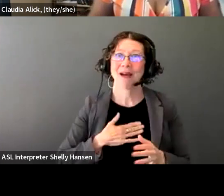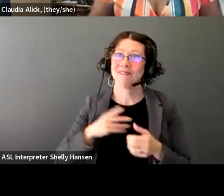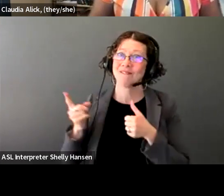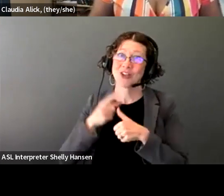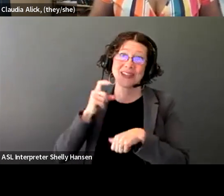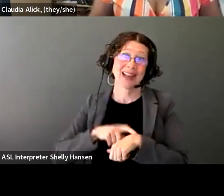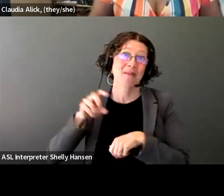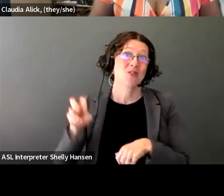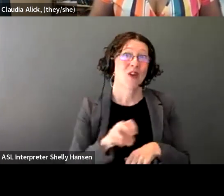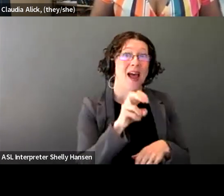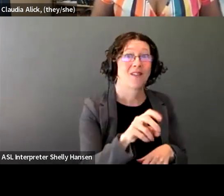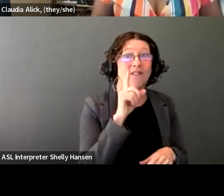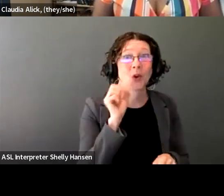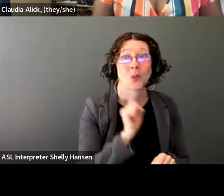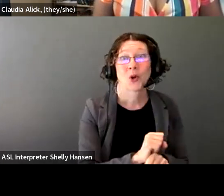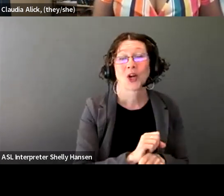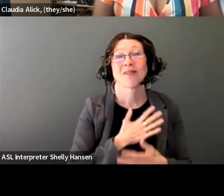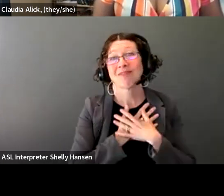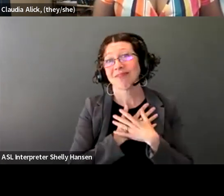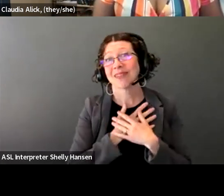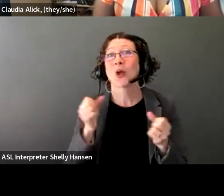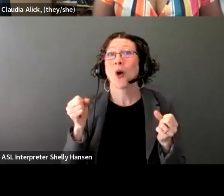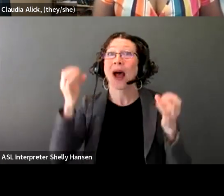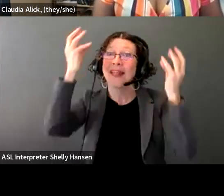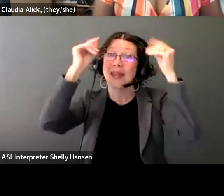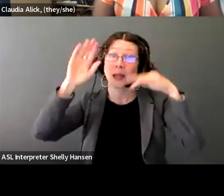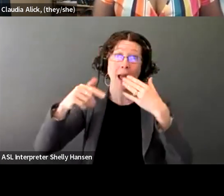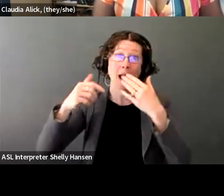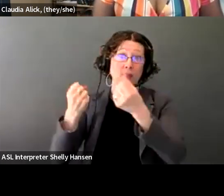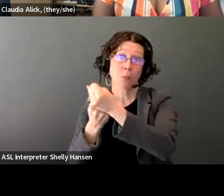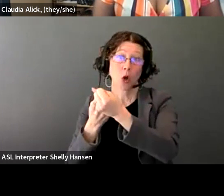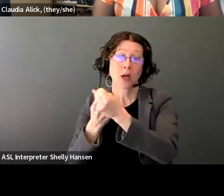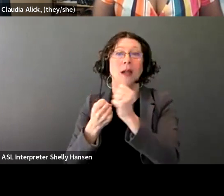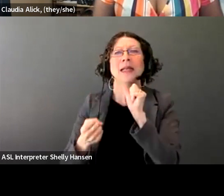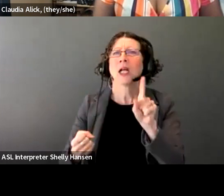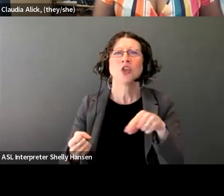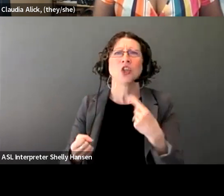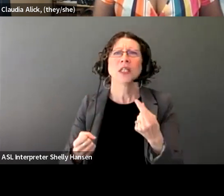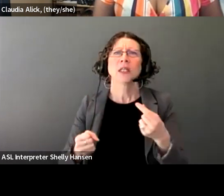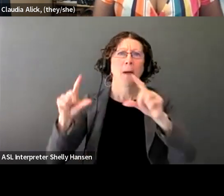I mean, so when I think of support, I think of not just checking off boxes and being like